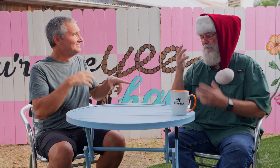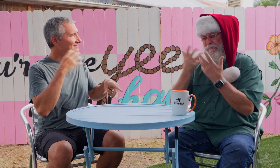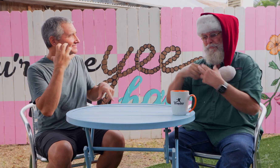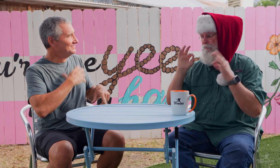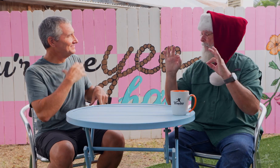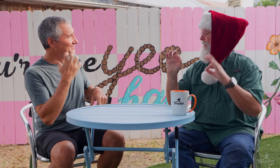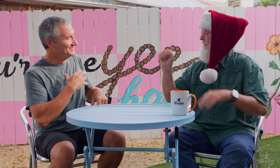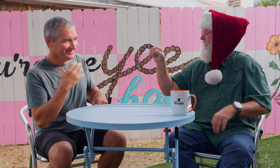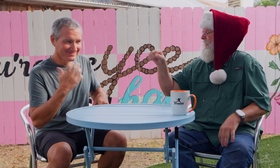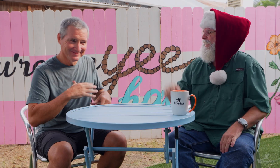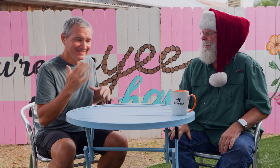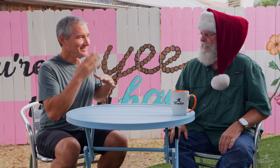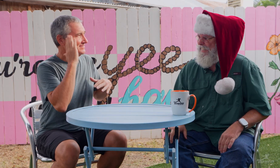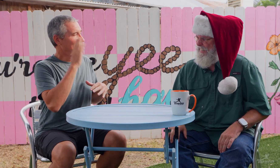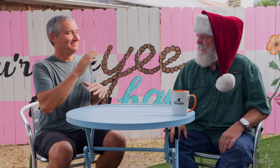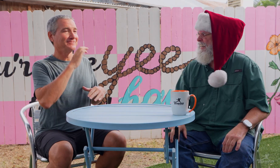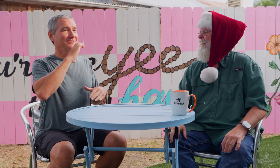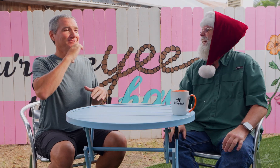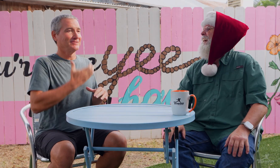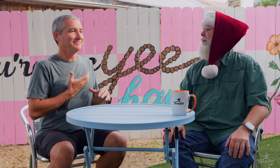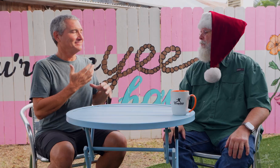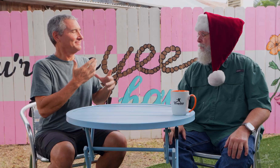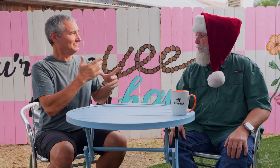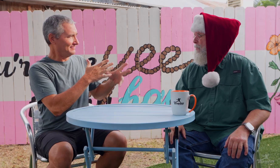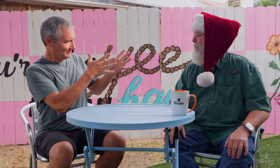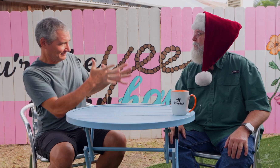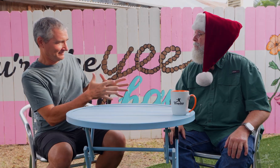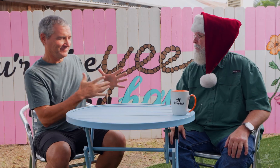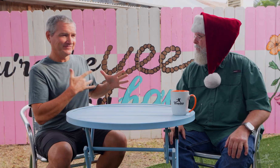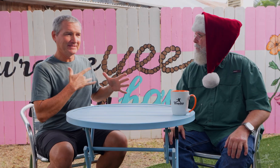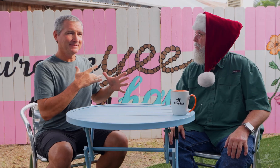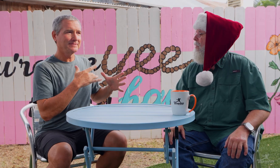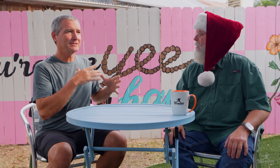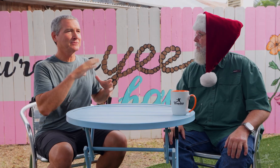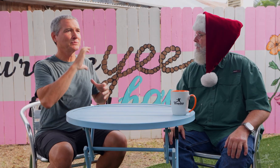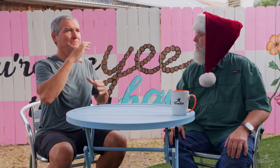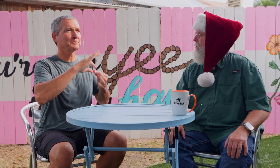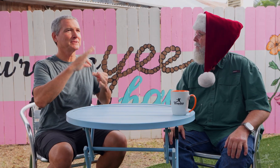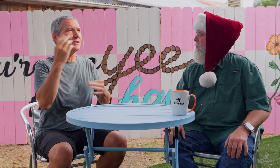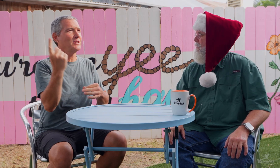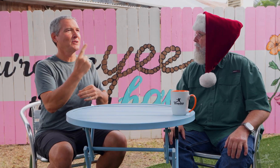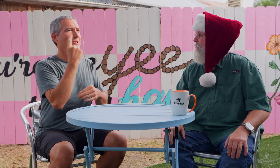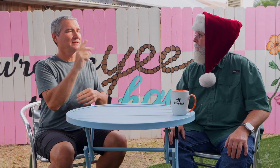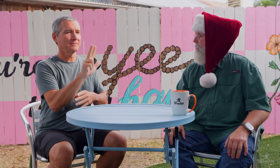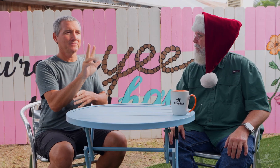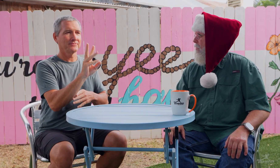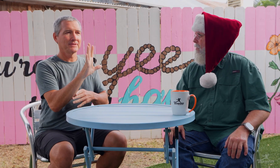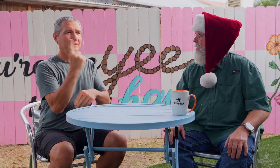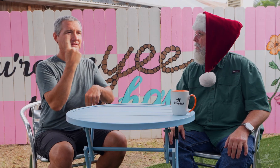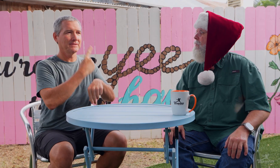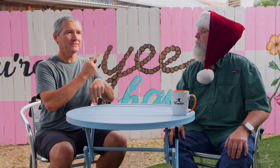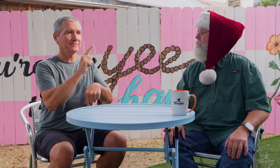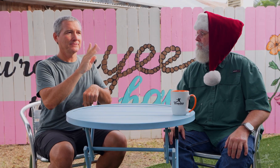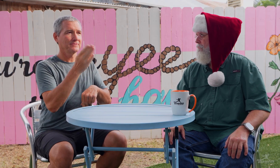That'd work out perfectly You know as Santa Claus, you have the Christmas spirit 365 days a year, 24/7 don't you?